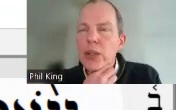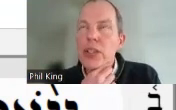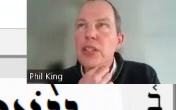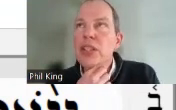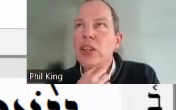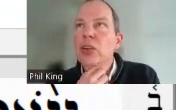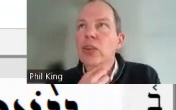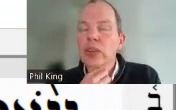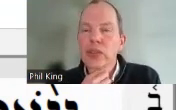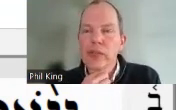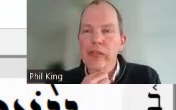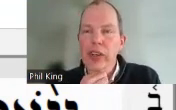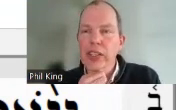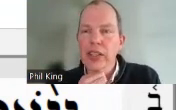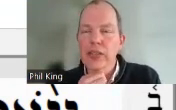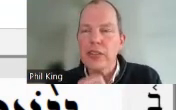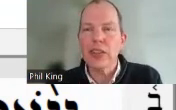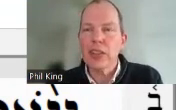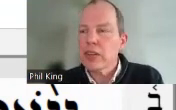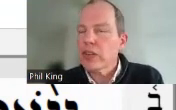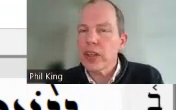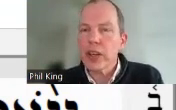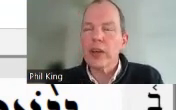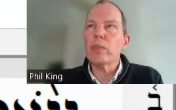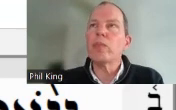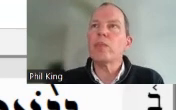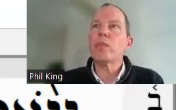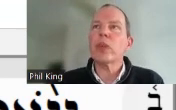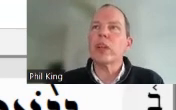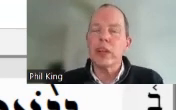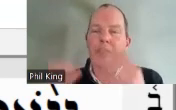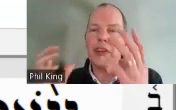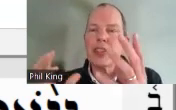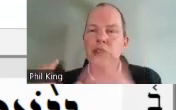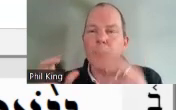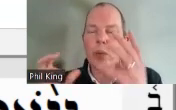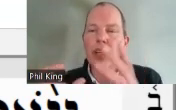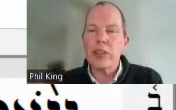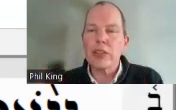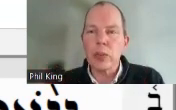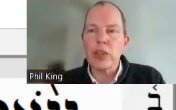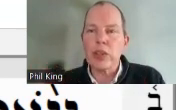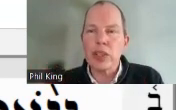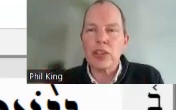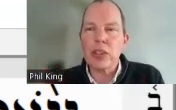in linguistics these are called 'vocatives' they're little phrases or words that we're using